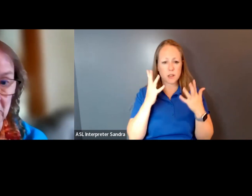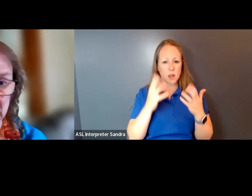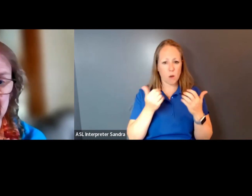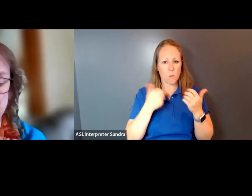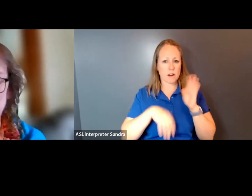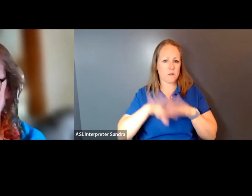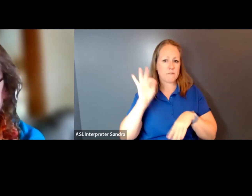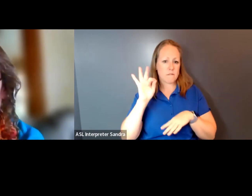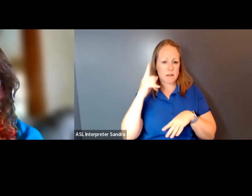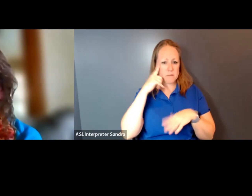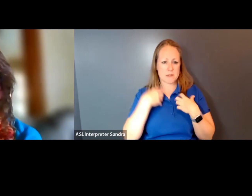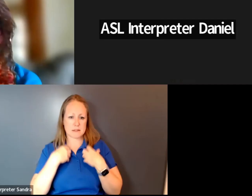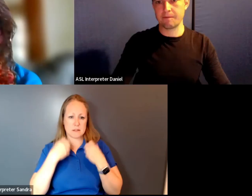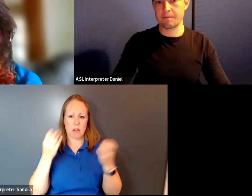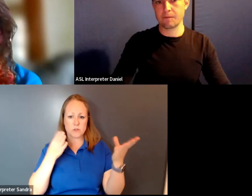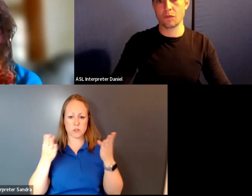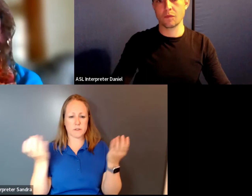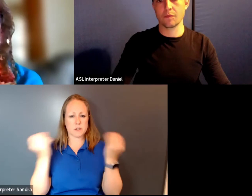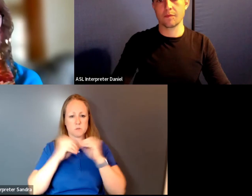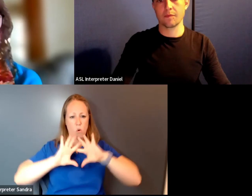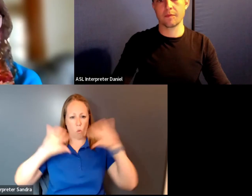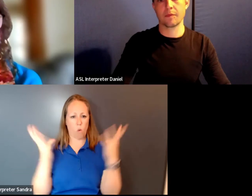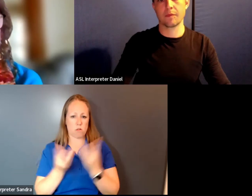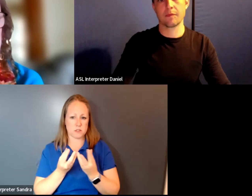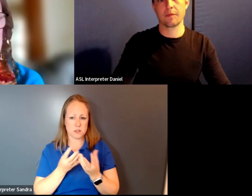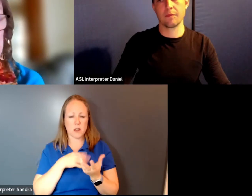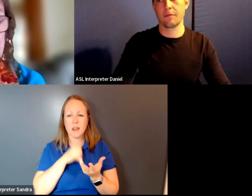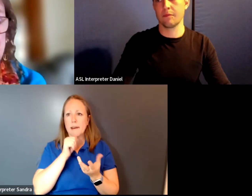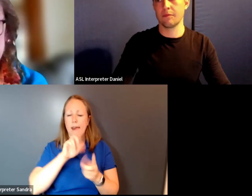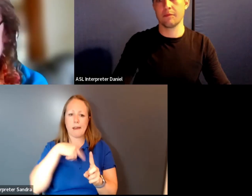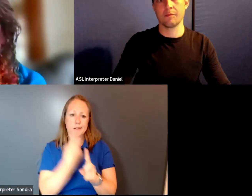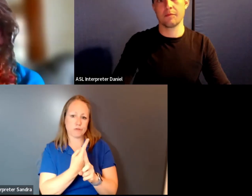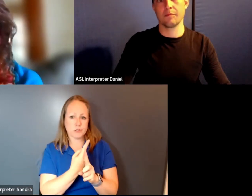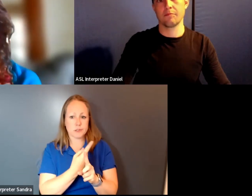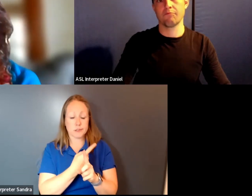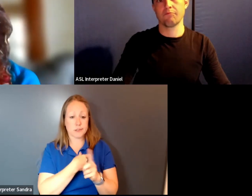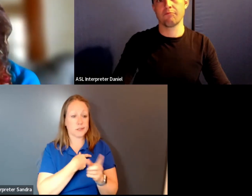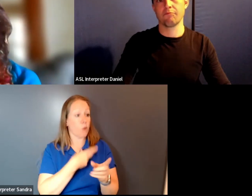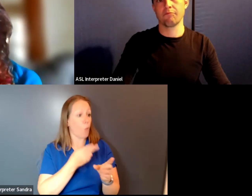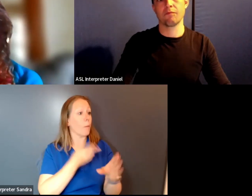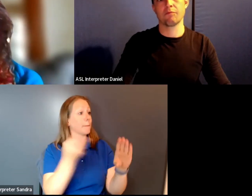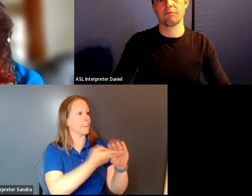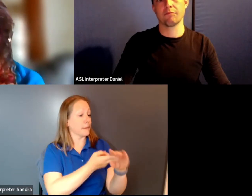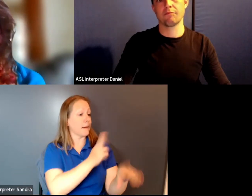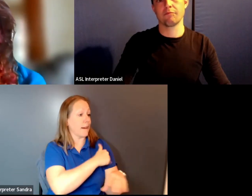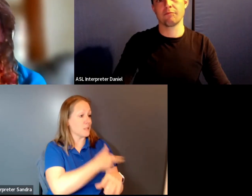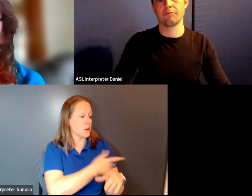more holistic for him than just beds and meds, so to say. And so